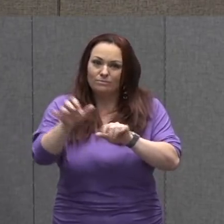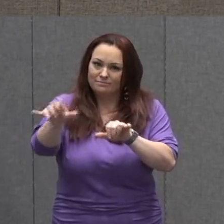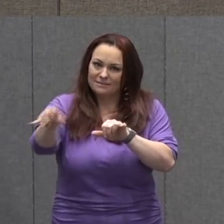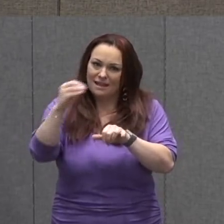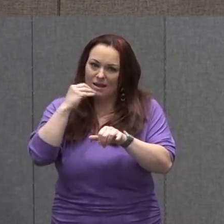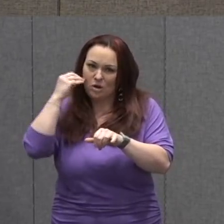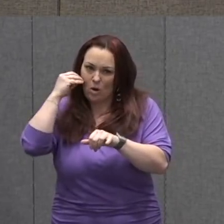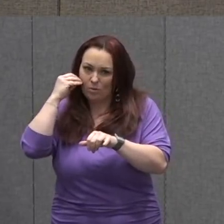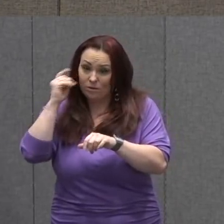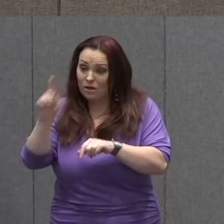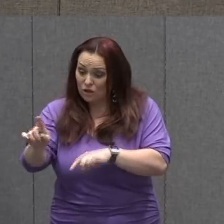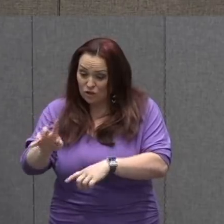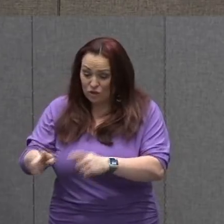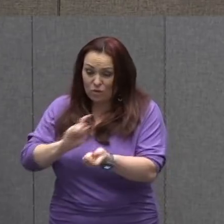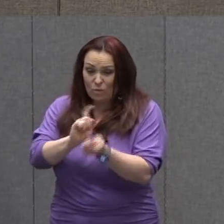I've adapted. We've changed.